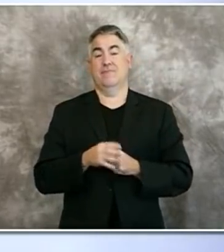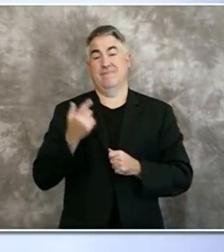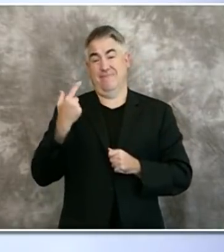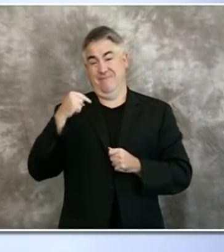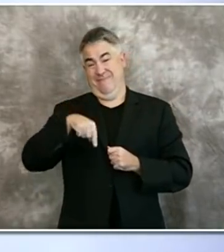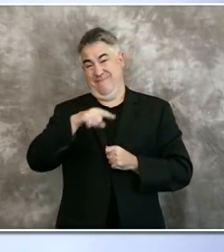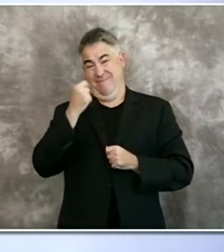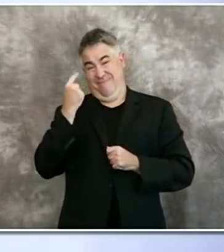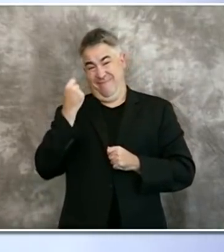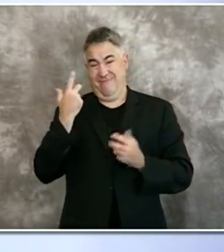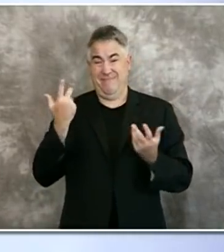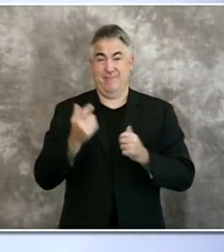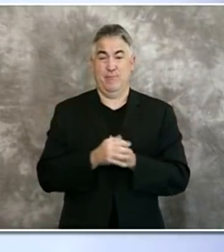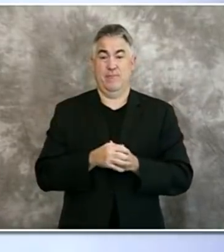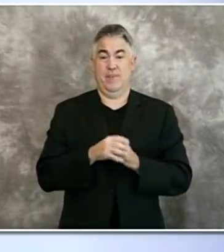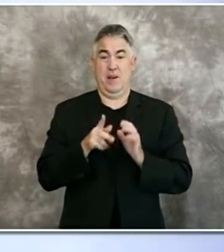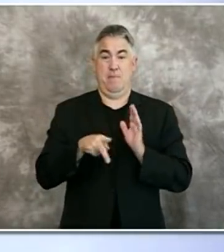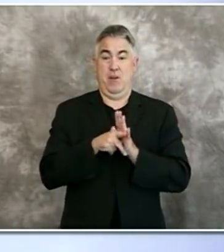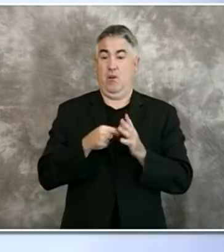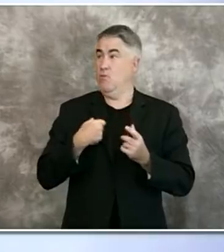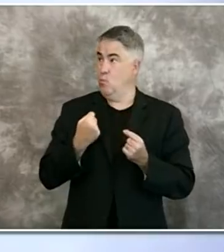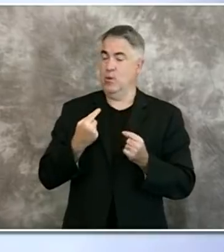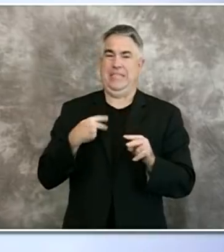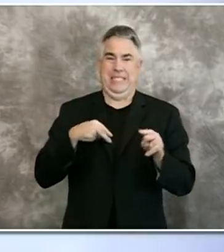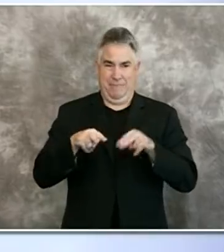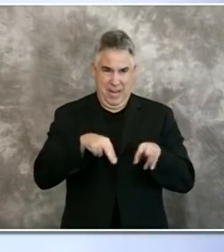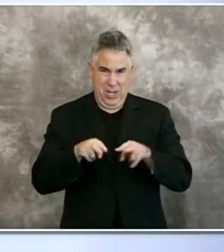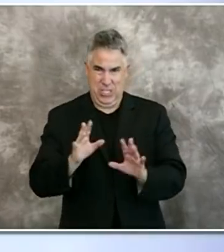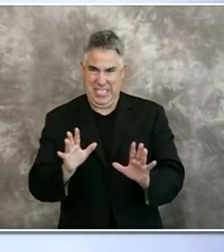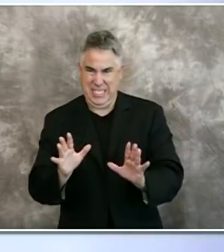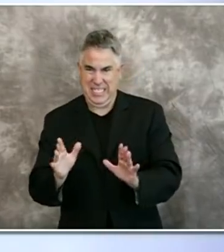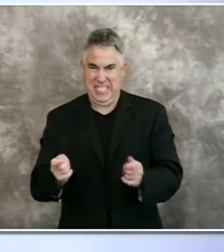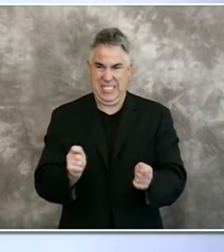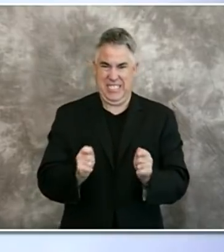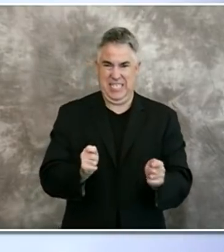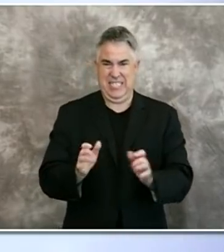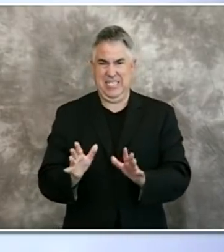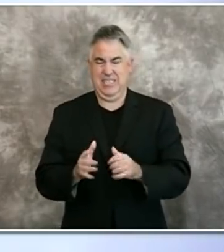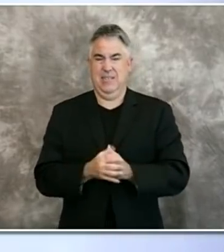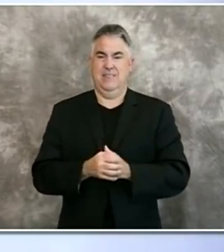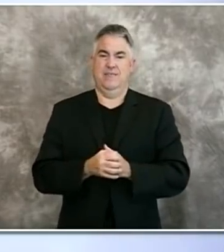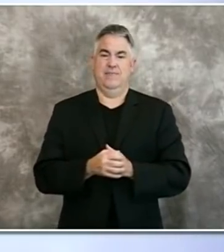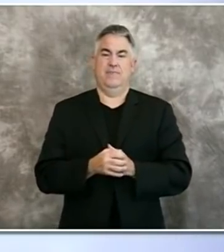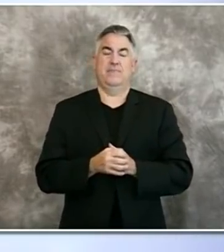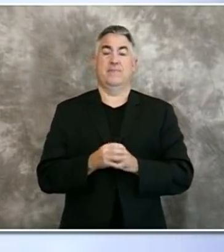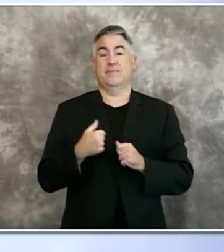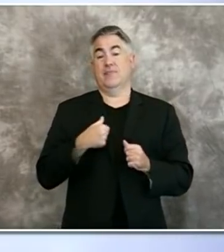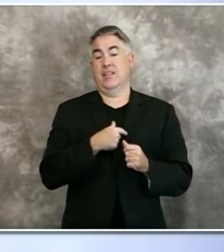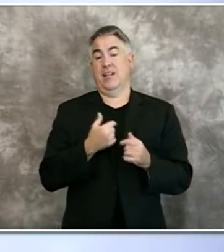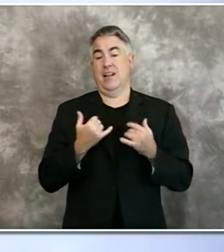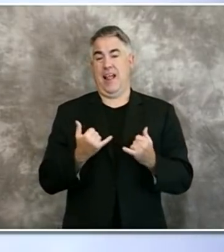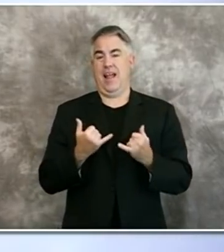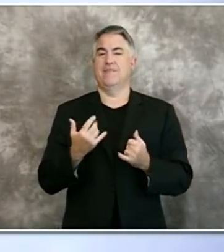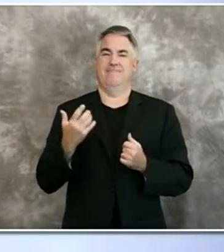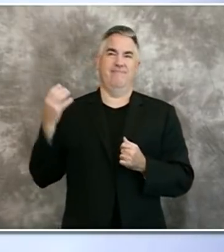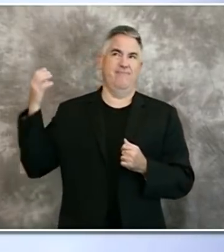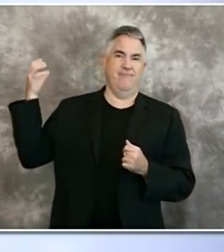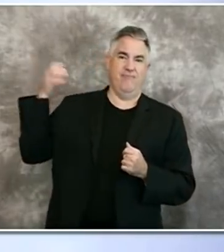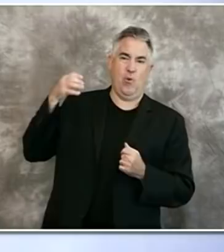THAT WE MONITOR IN FACT WE'RE NOT IN REAL TIME. AND HER BECAUSE OF THAT OR BECAUSE OF THE SECURE AREA ON THE